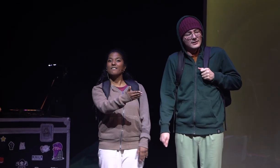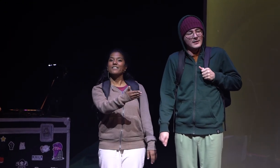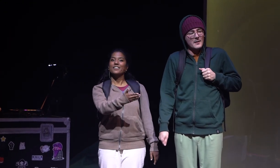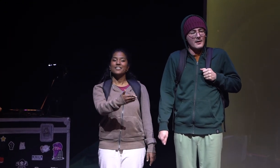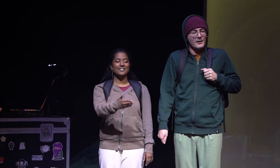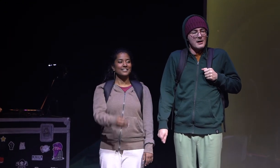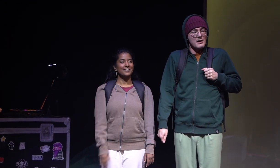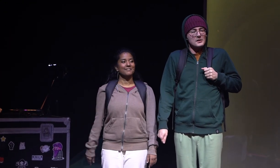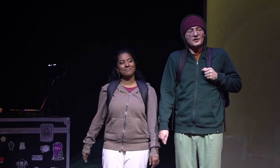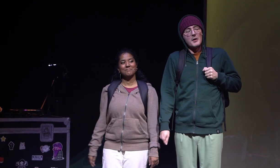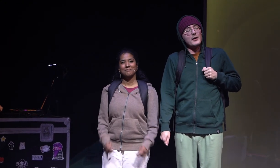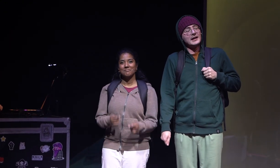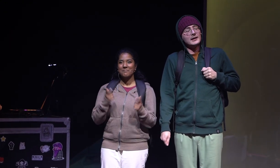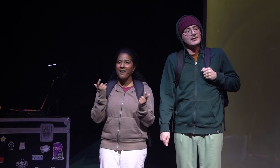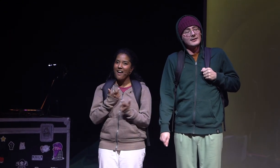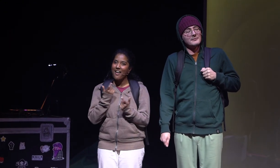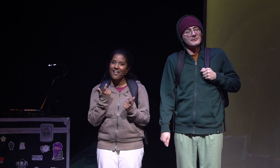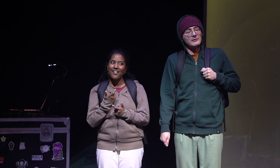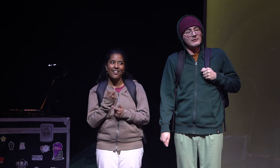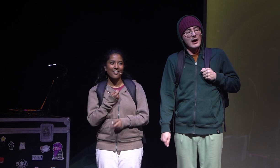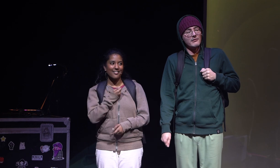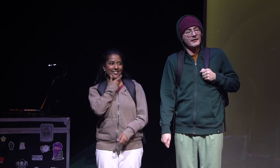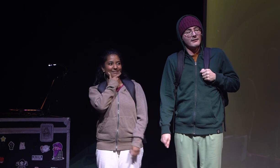They move on, smiling, and